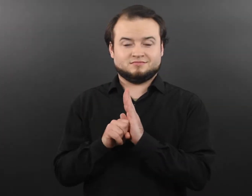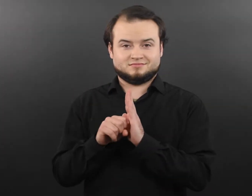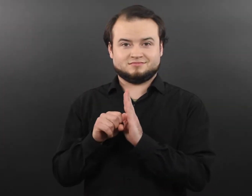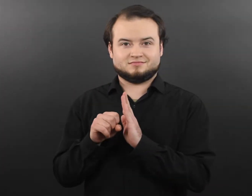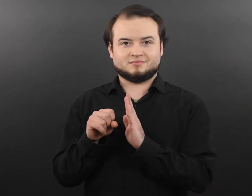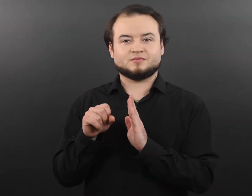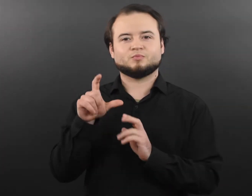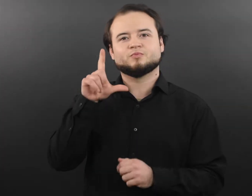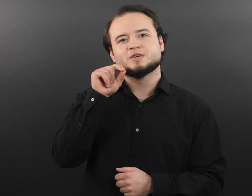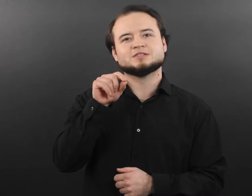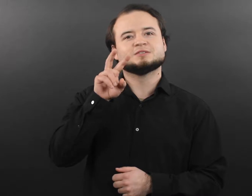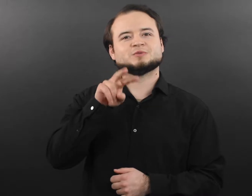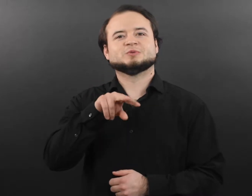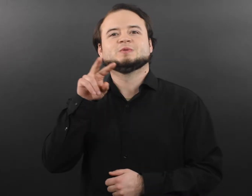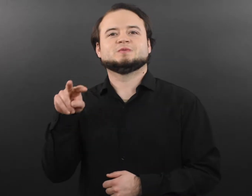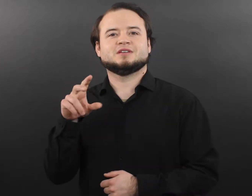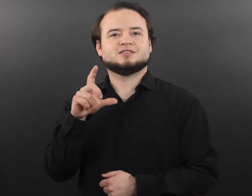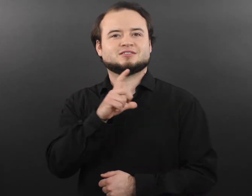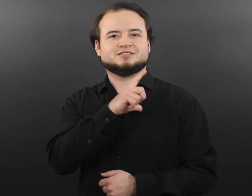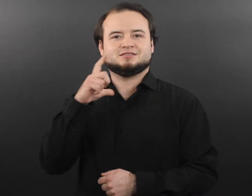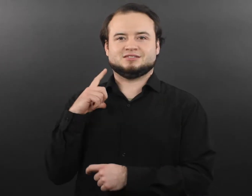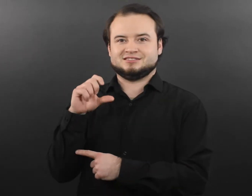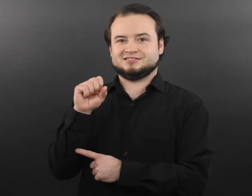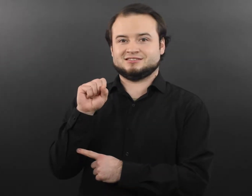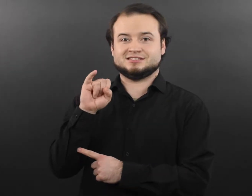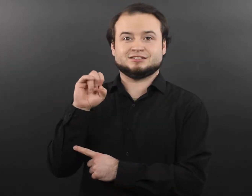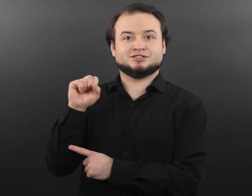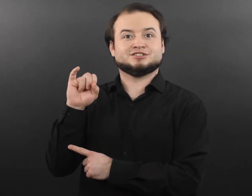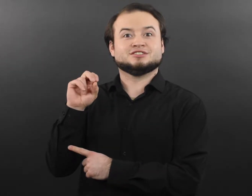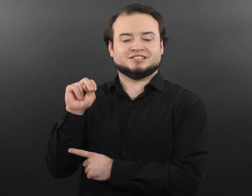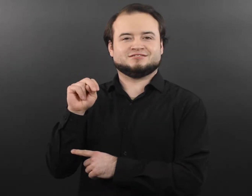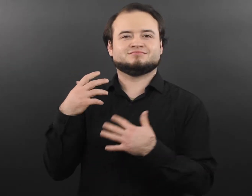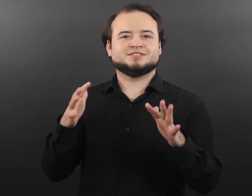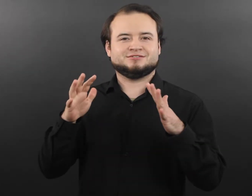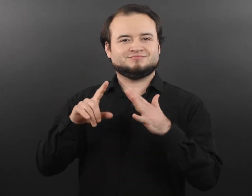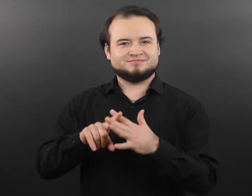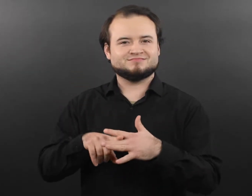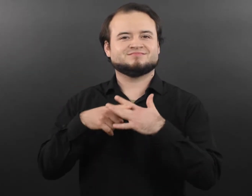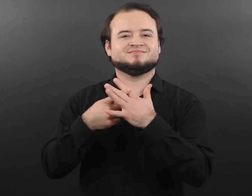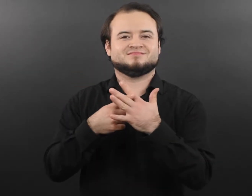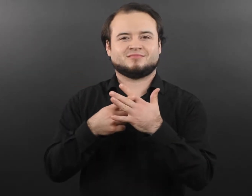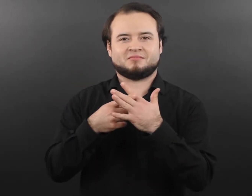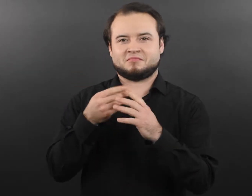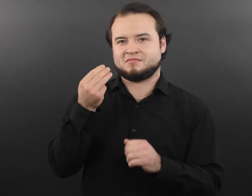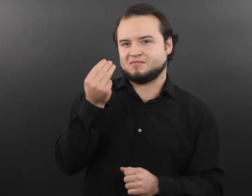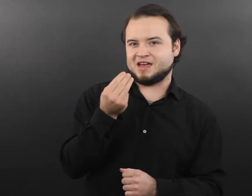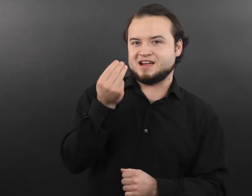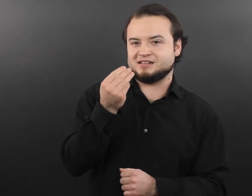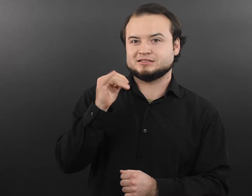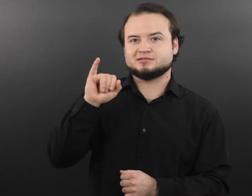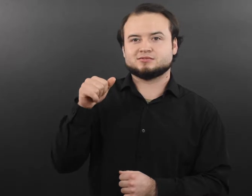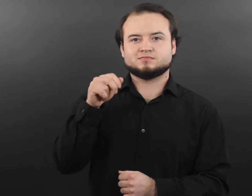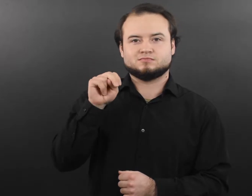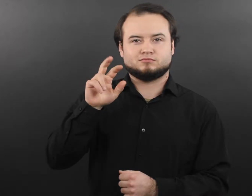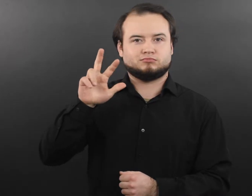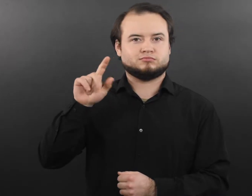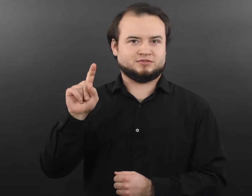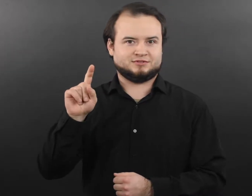The 2022 legislative session began on Monday, January 31.